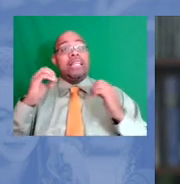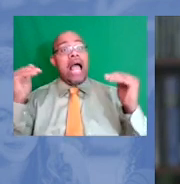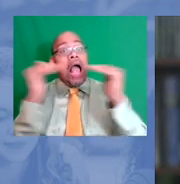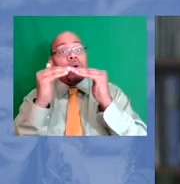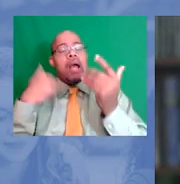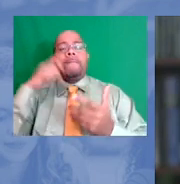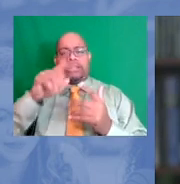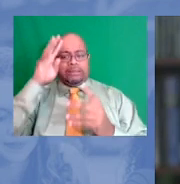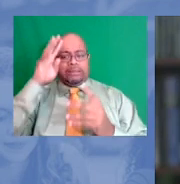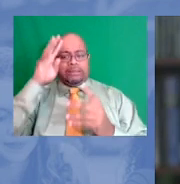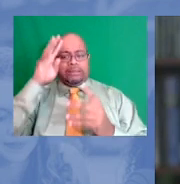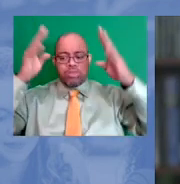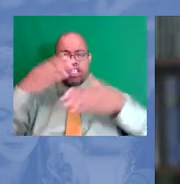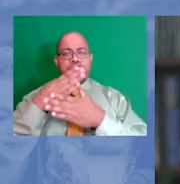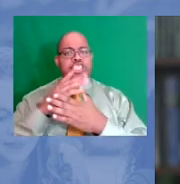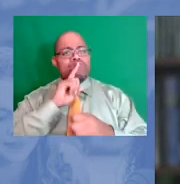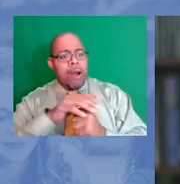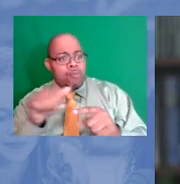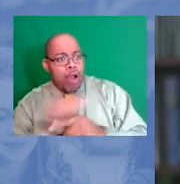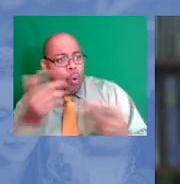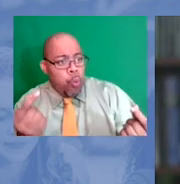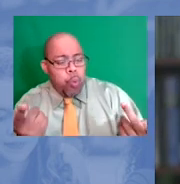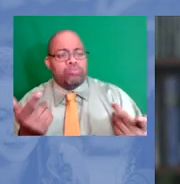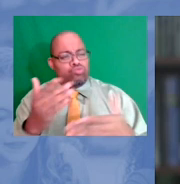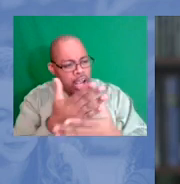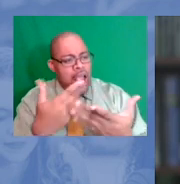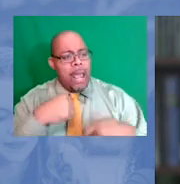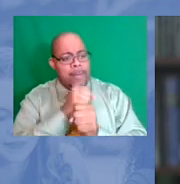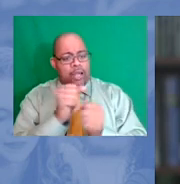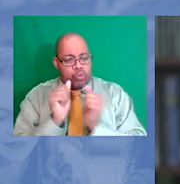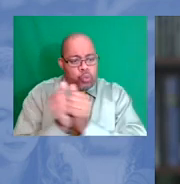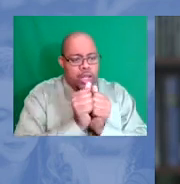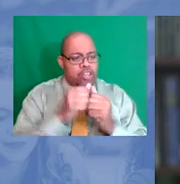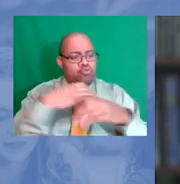PROMISING PRACTICES AND WORK TOGETHER TO CREATE THE EDUCATION SYSTEM THAT ALL OF OUR STUDENTS